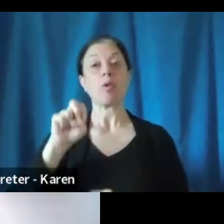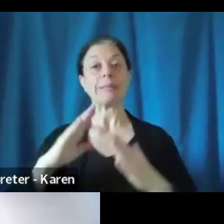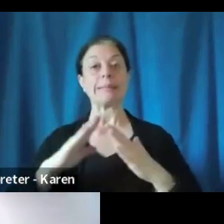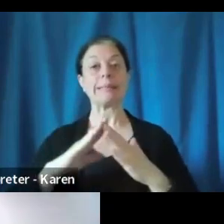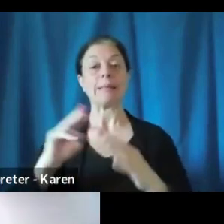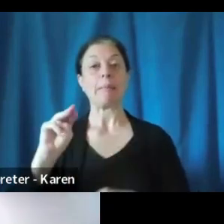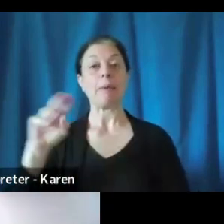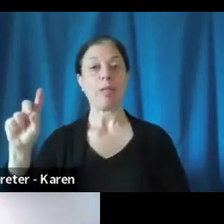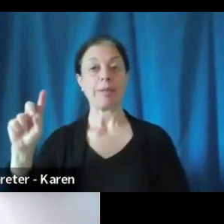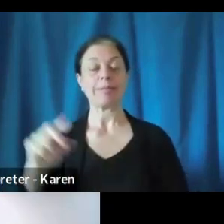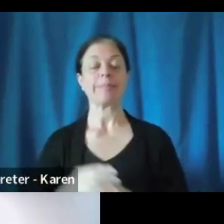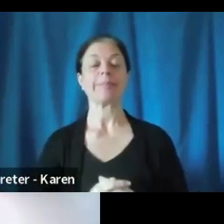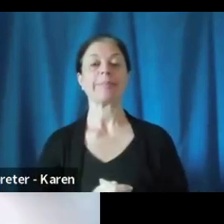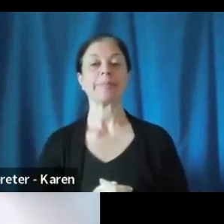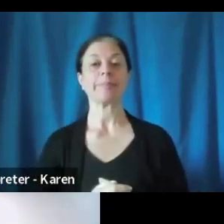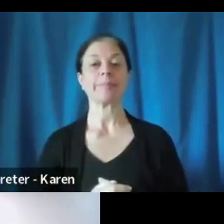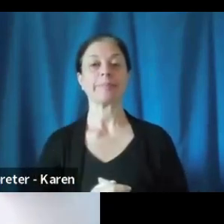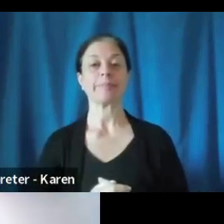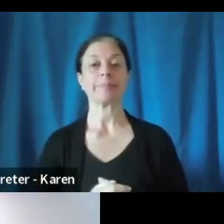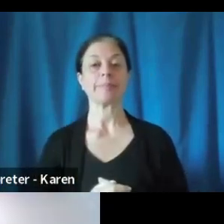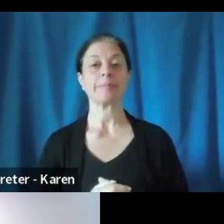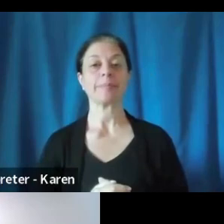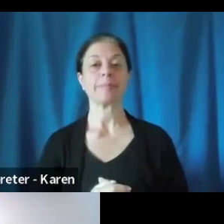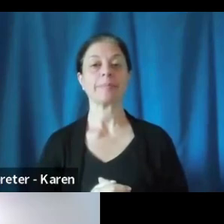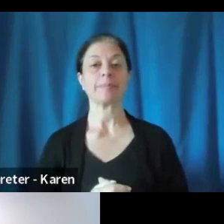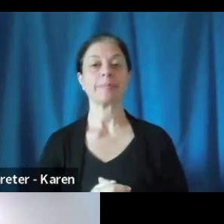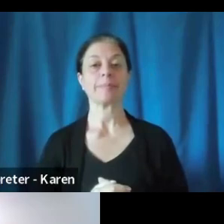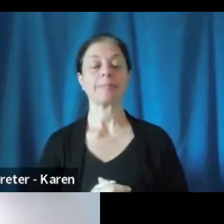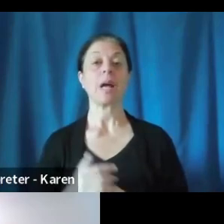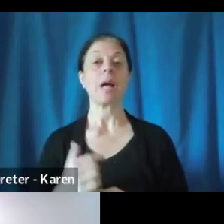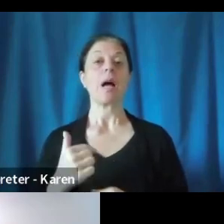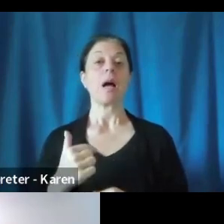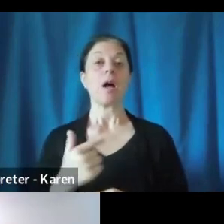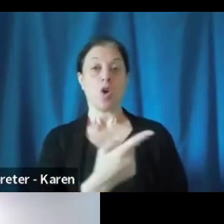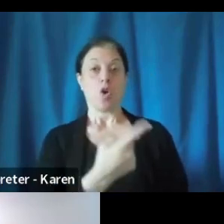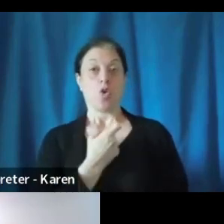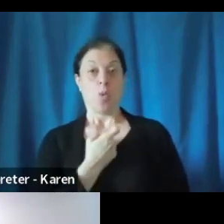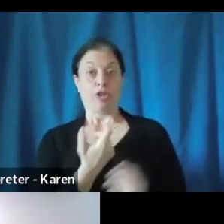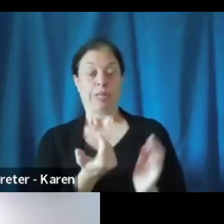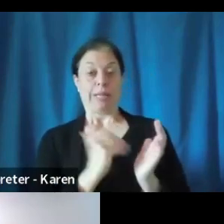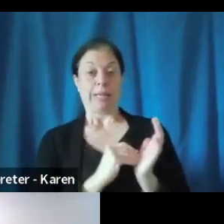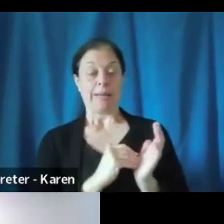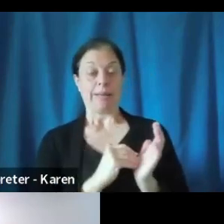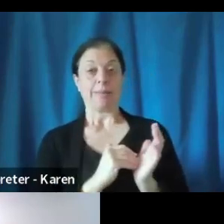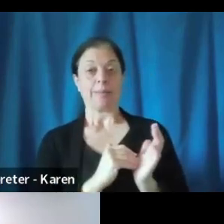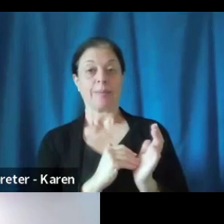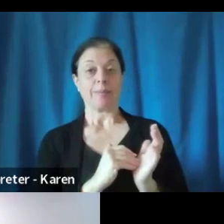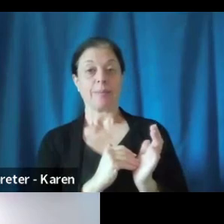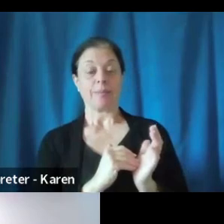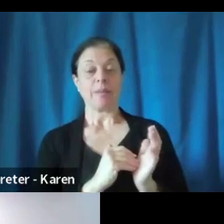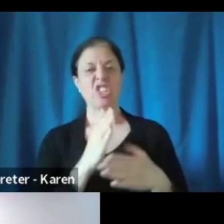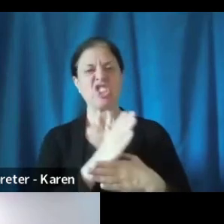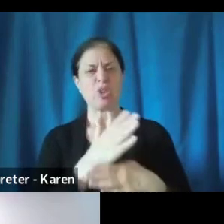you today from my personal office in Baltimore City, Maryland.